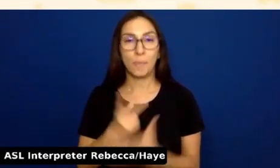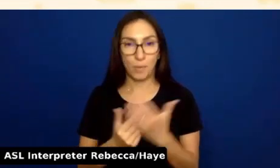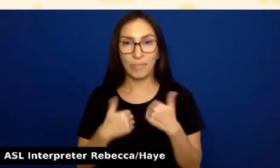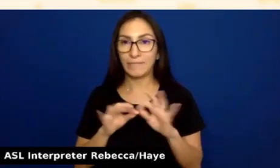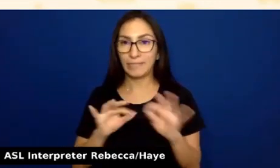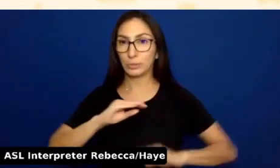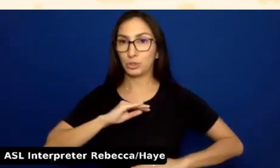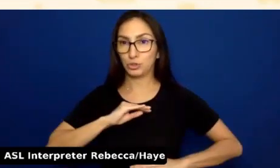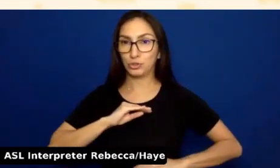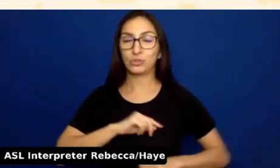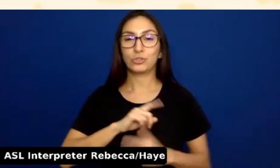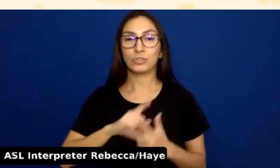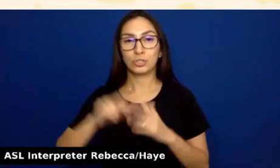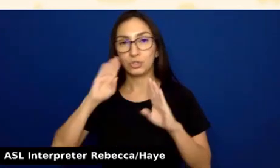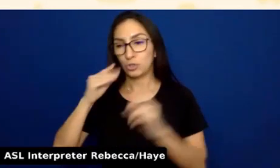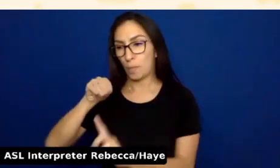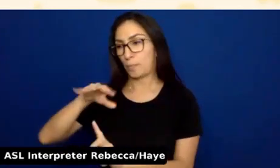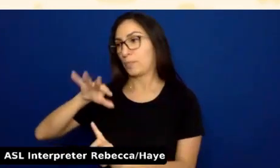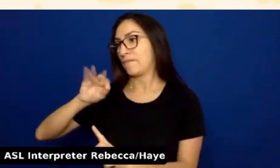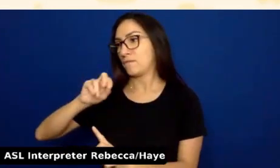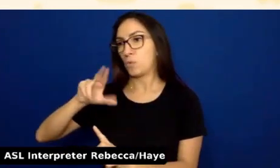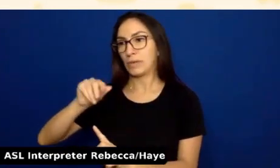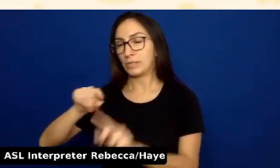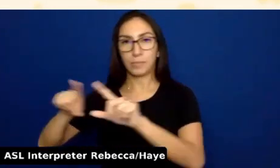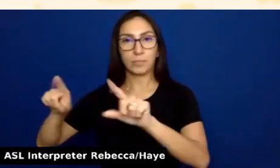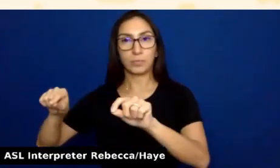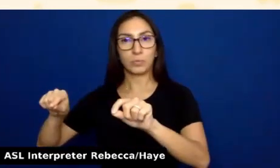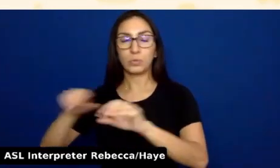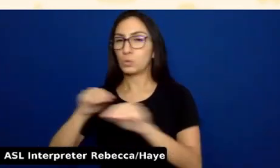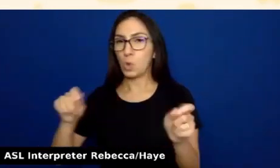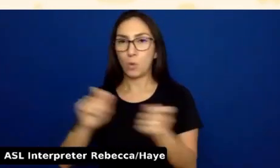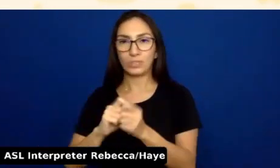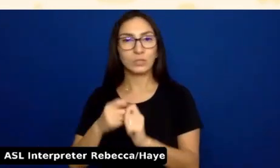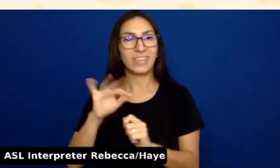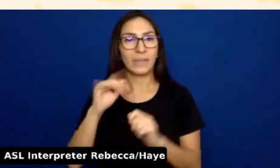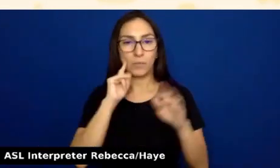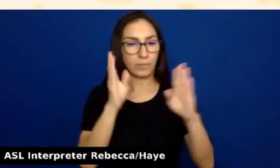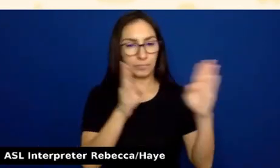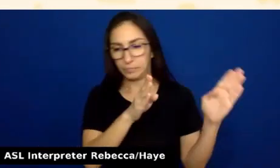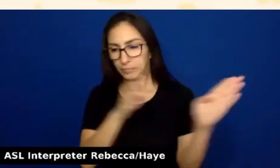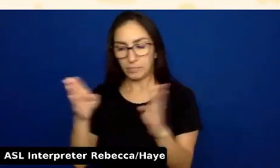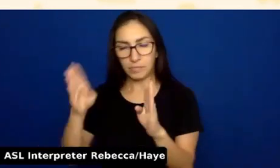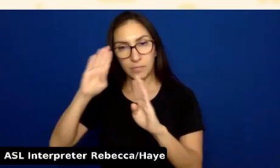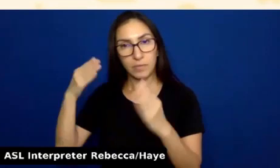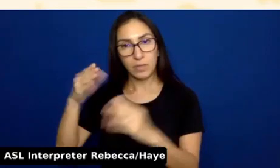Focus no change; when something received focus, it should not create a change of context.